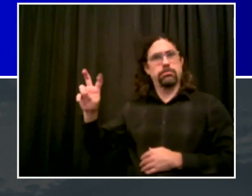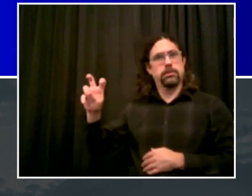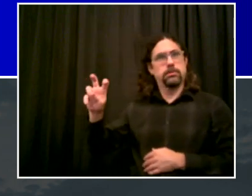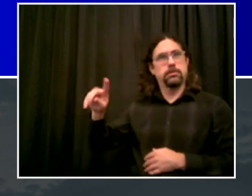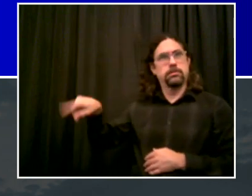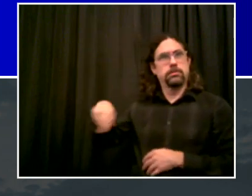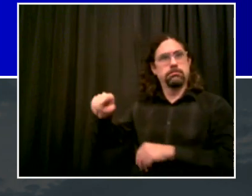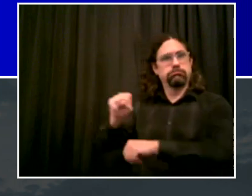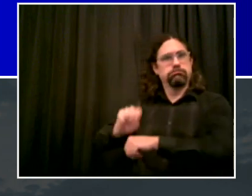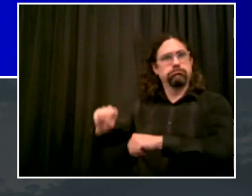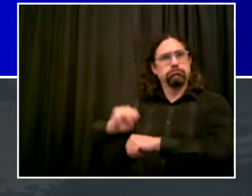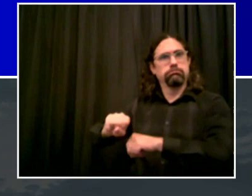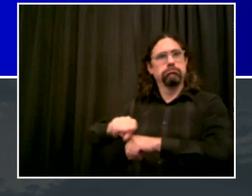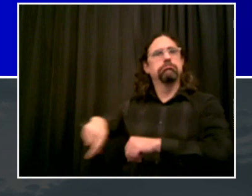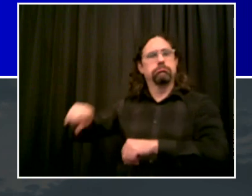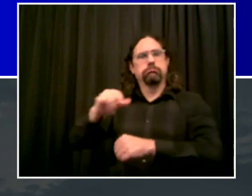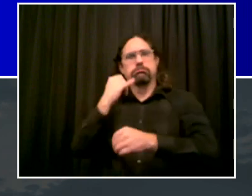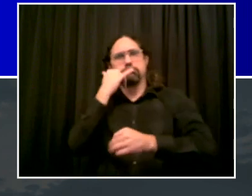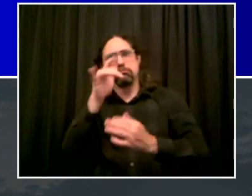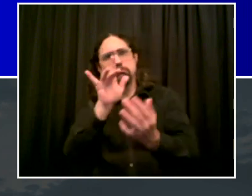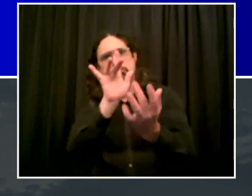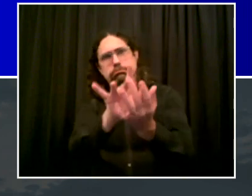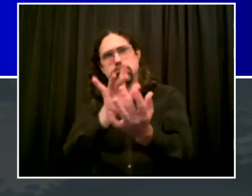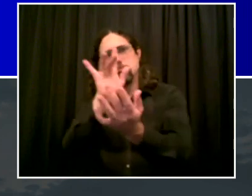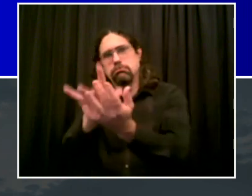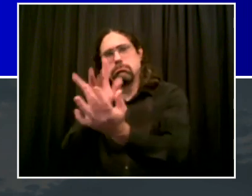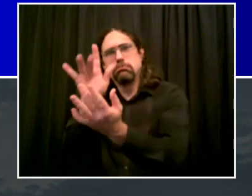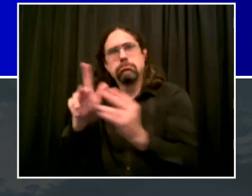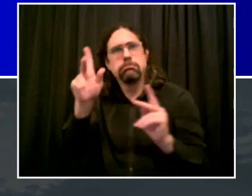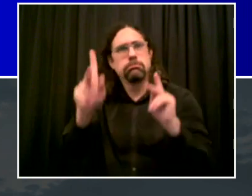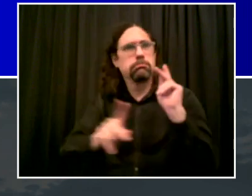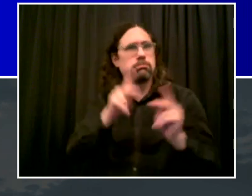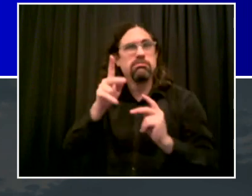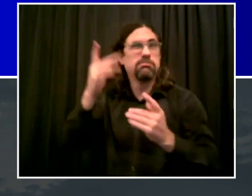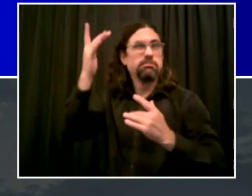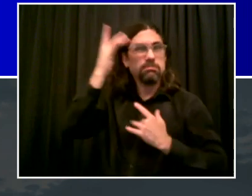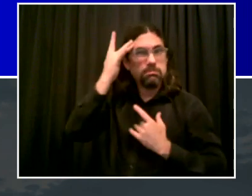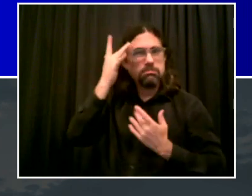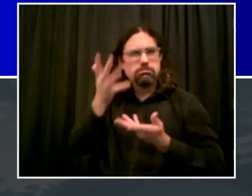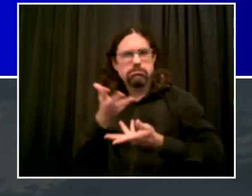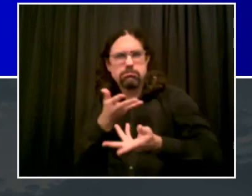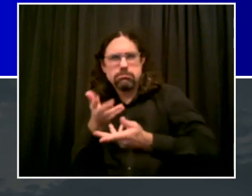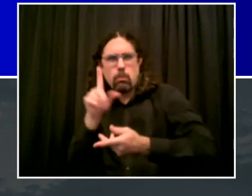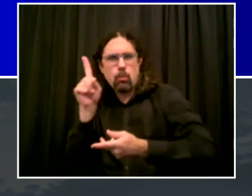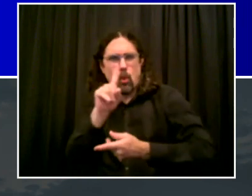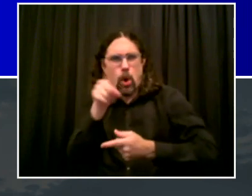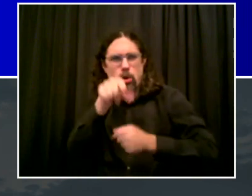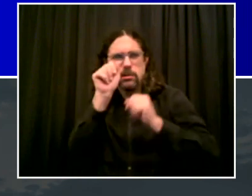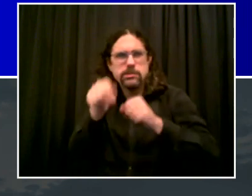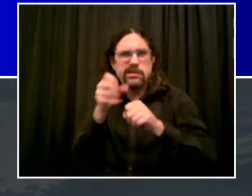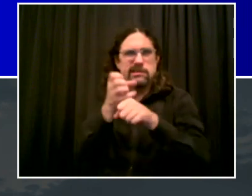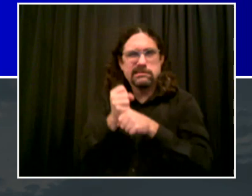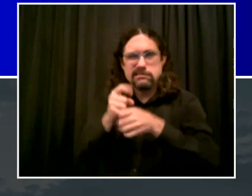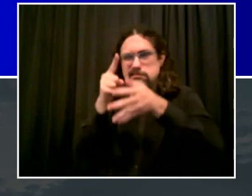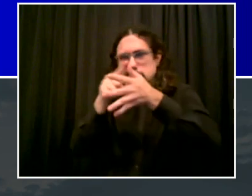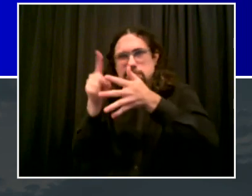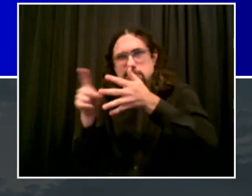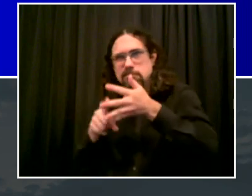FIELDED OVER 200 CALLS FOR THOSE THAT NEED SERVICES. THOSE THAT ARE REALLY EXPERIENCING A CRITICAL TIME. THEY HAVE BEEN ABLE TO CONNECT